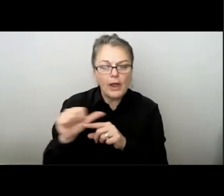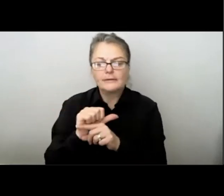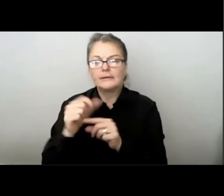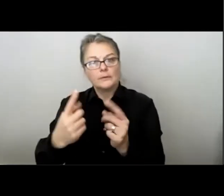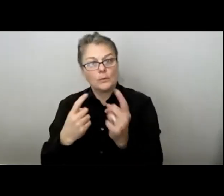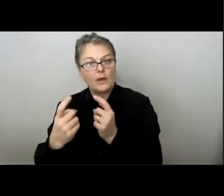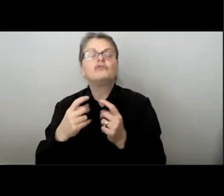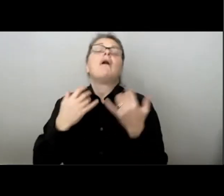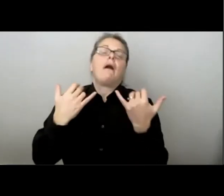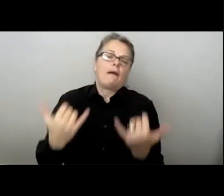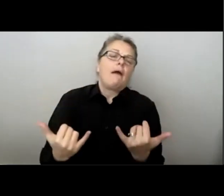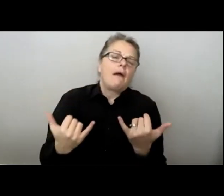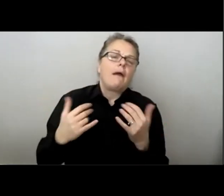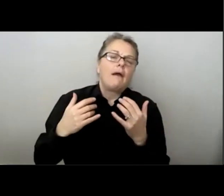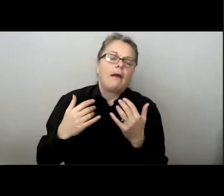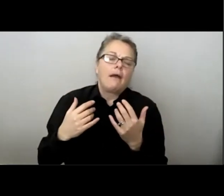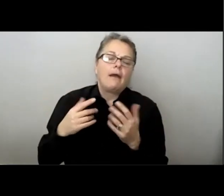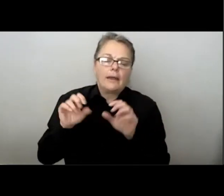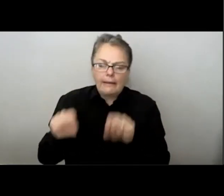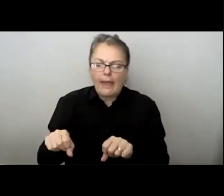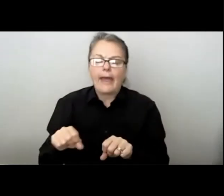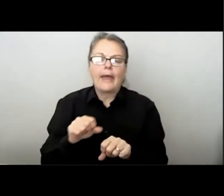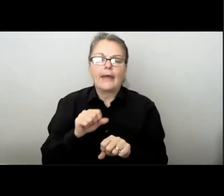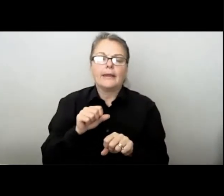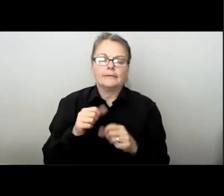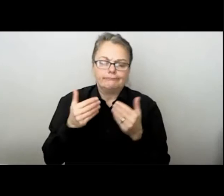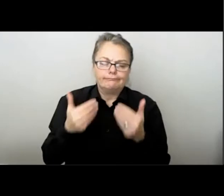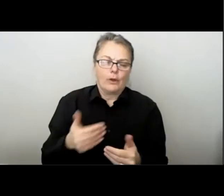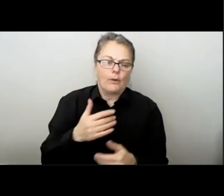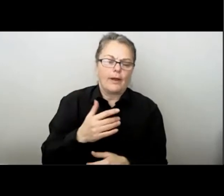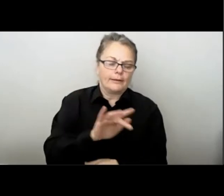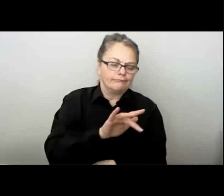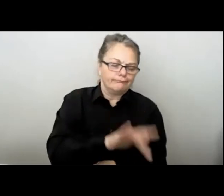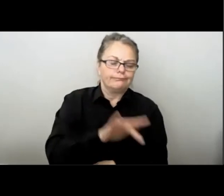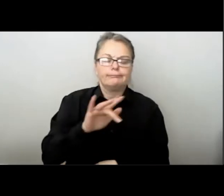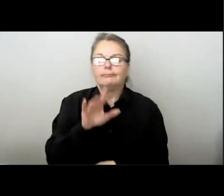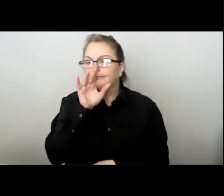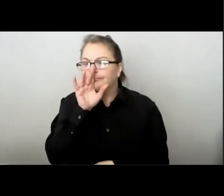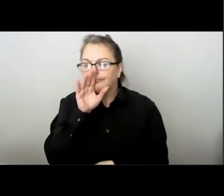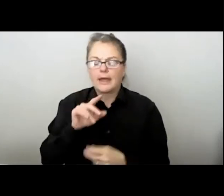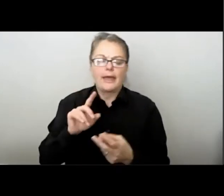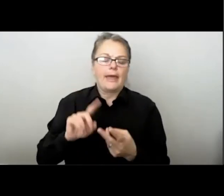THERE WILL BE MORE OPPORTUNITY TO TURN ON YOUR AUDIO AND TURN ON YOUR VIDEO.